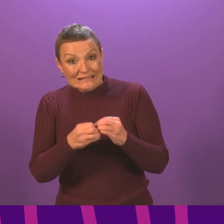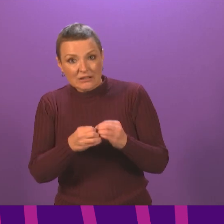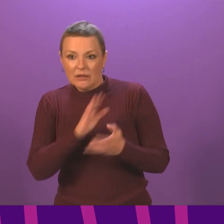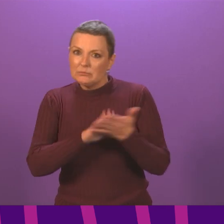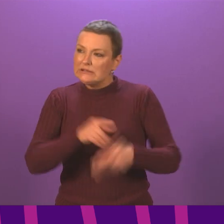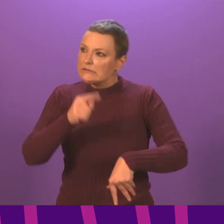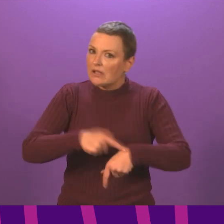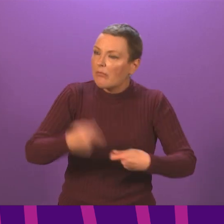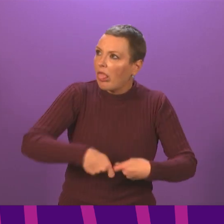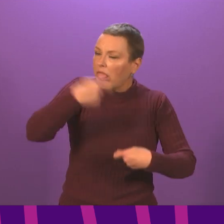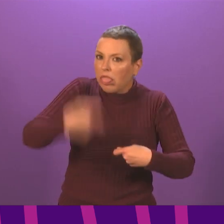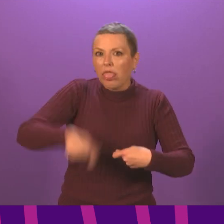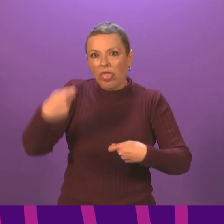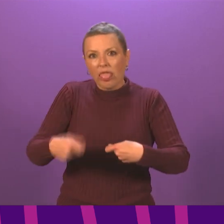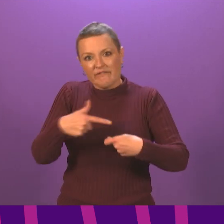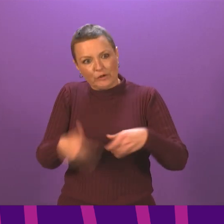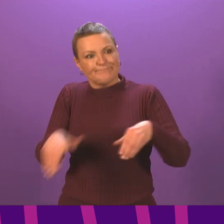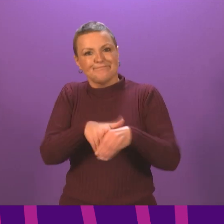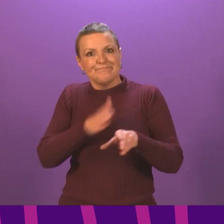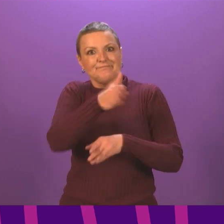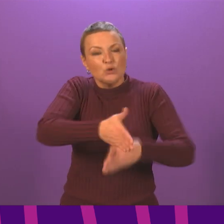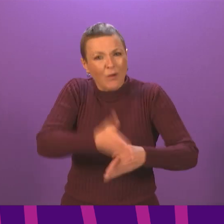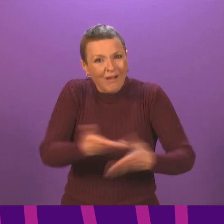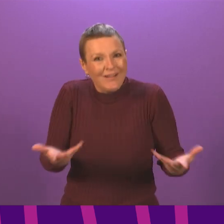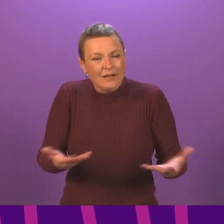in Aberdeen, which adds days on to the length of their journey. Although I understand the